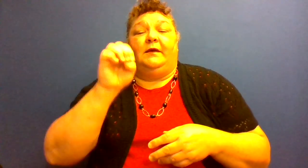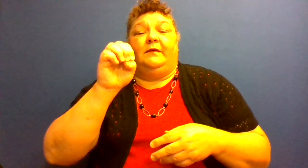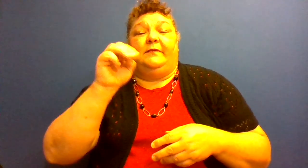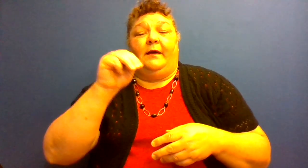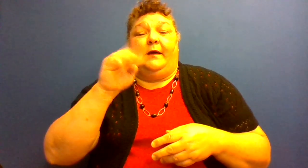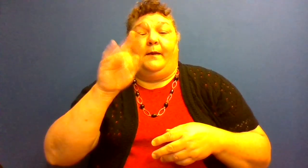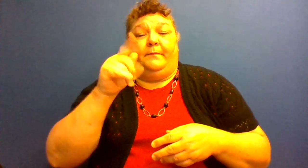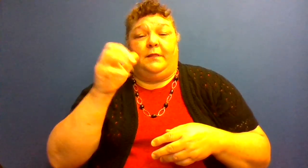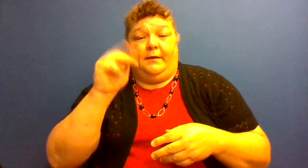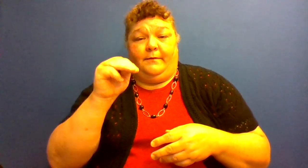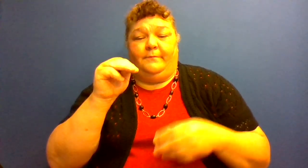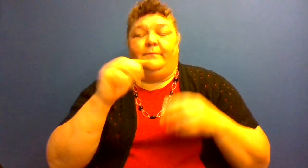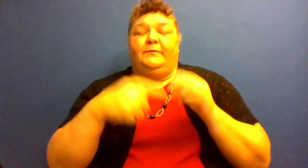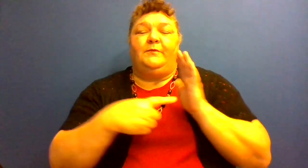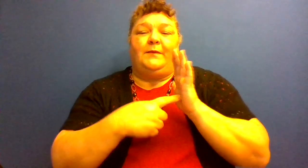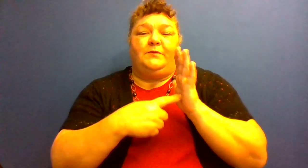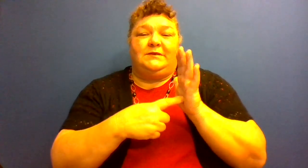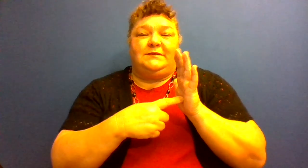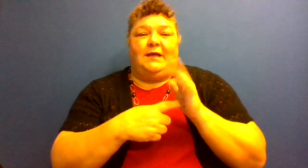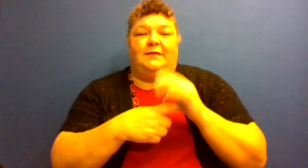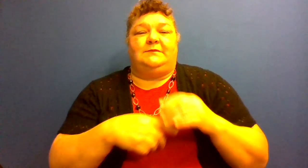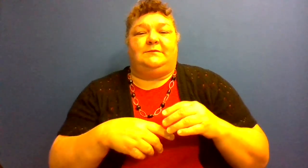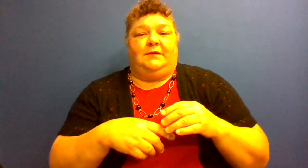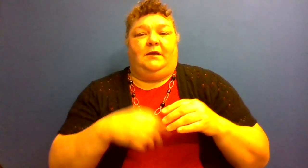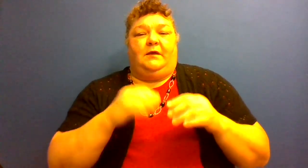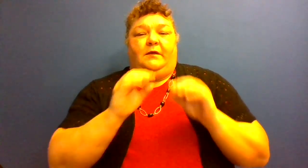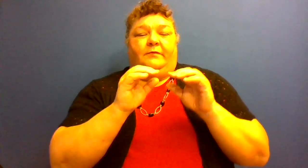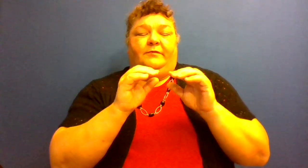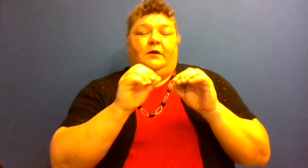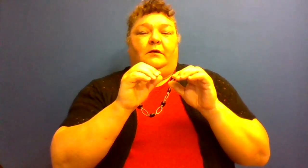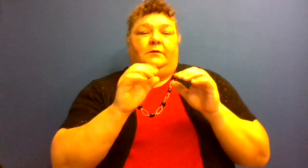The emblem represents the organization itself.